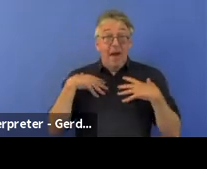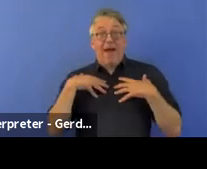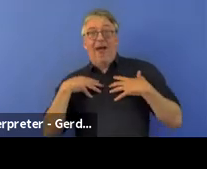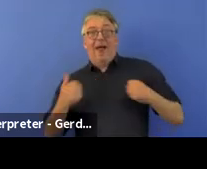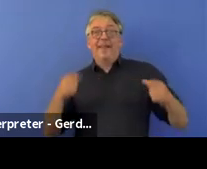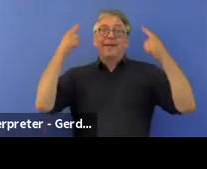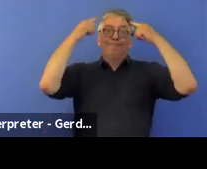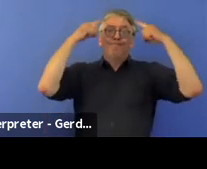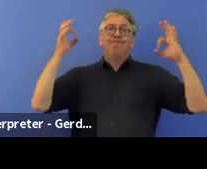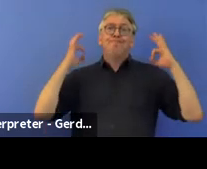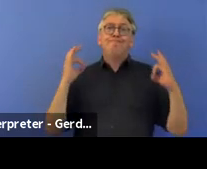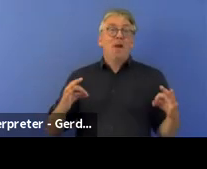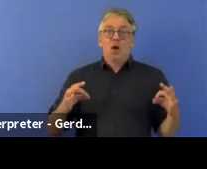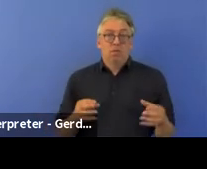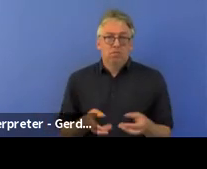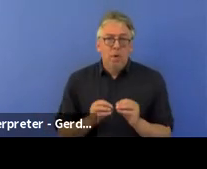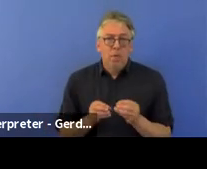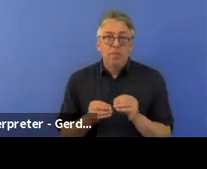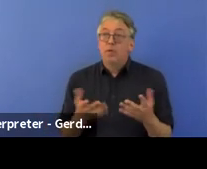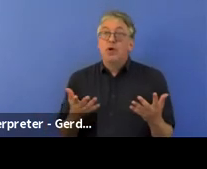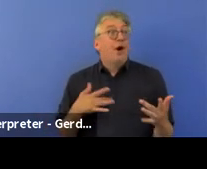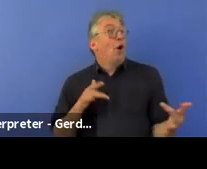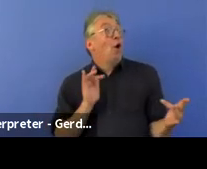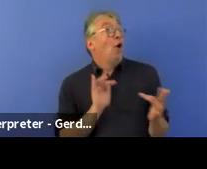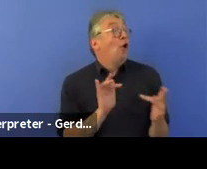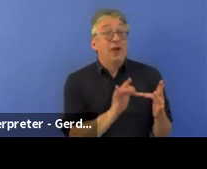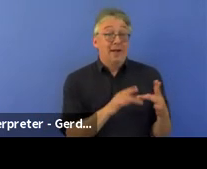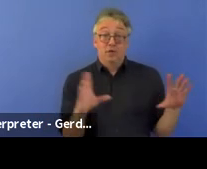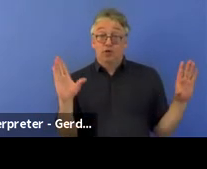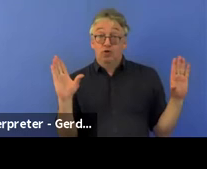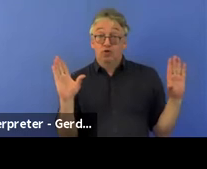of education, but it is also affecting their mental health problem